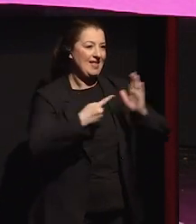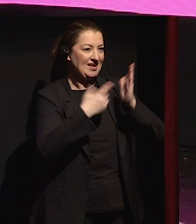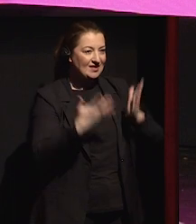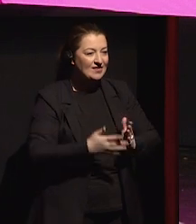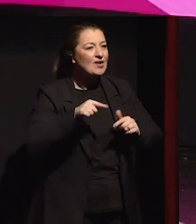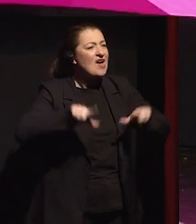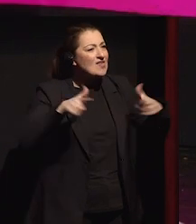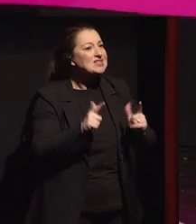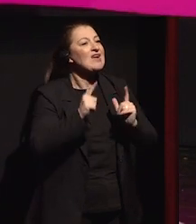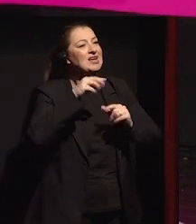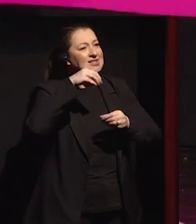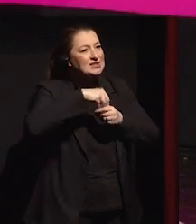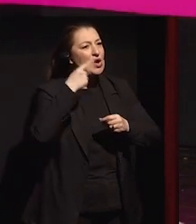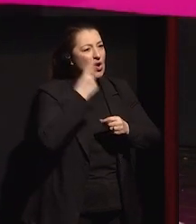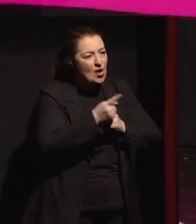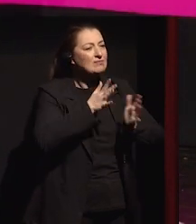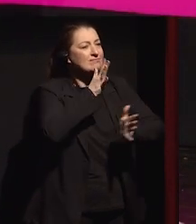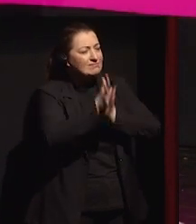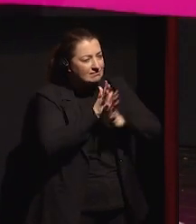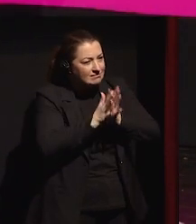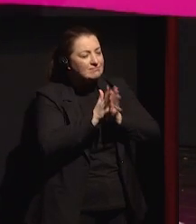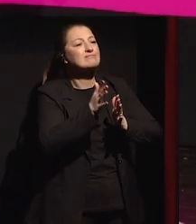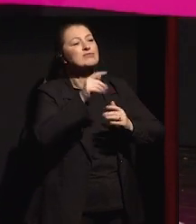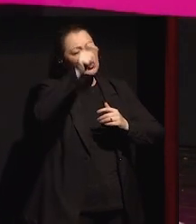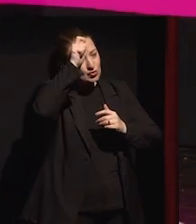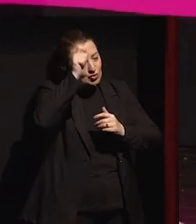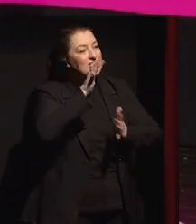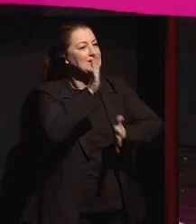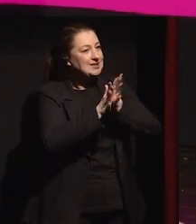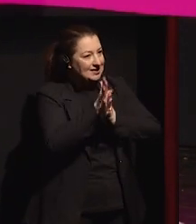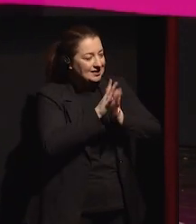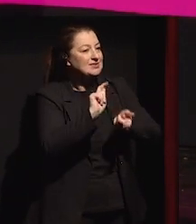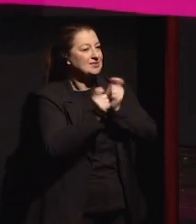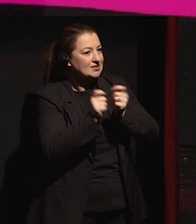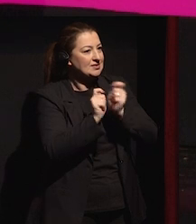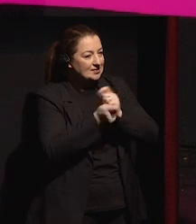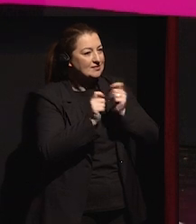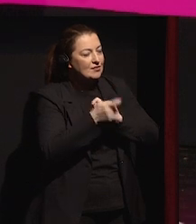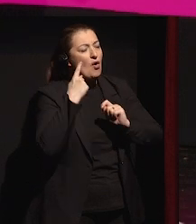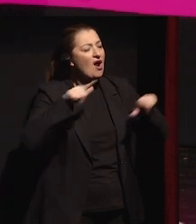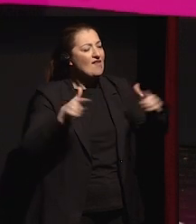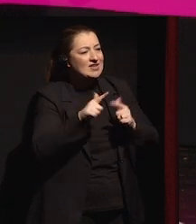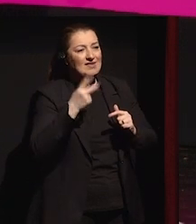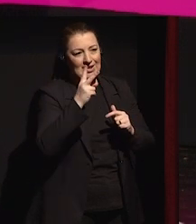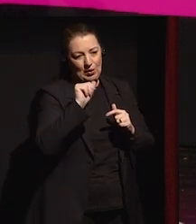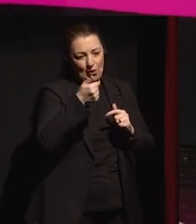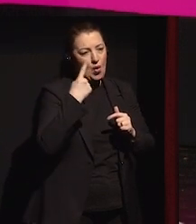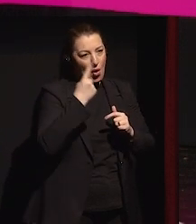there will be simultaneous Turkish sign language translation, you will see this in every event, and in addition to that,